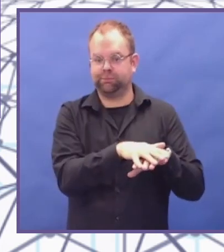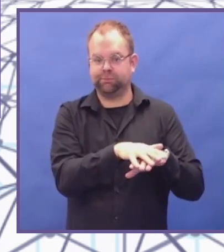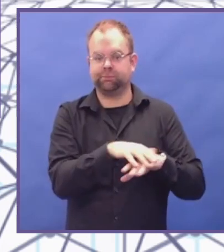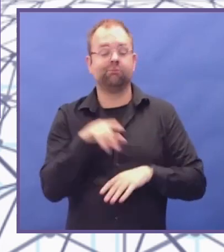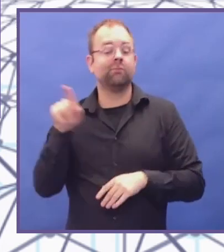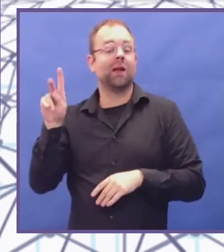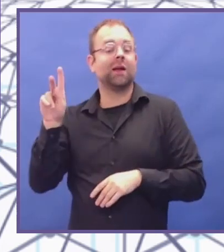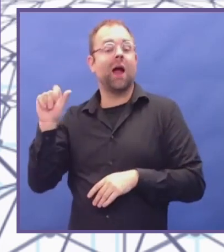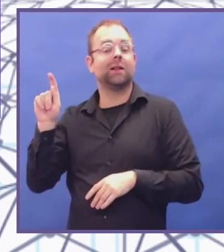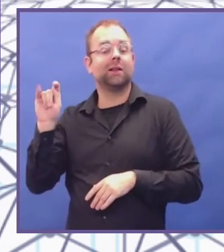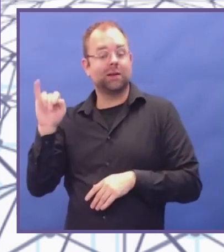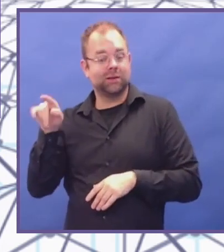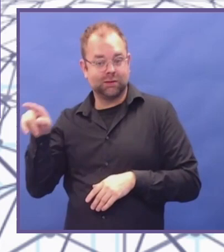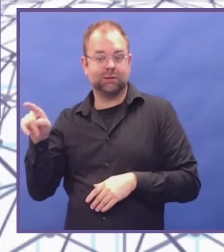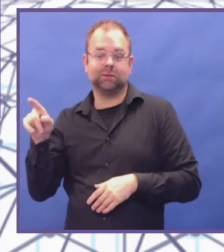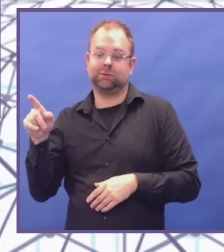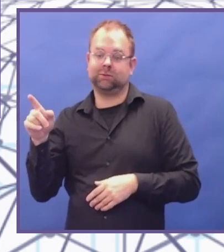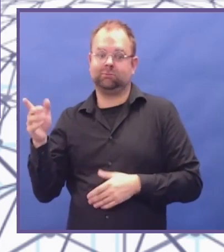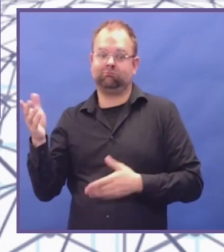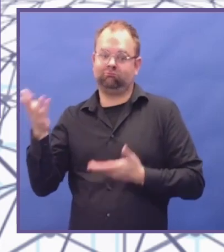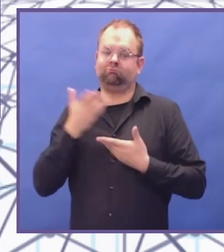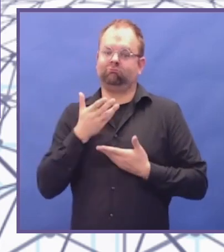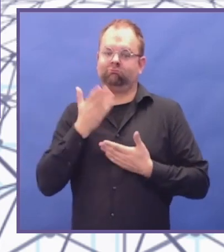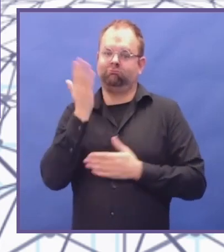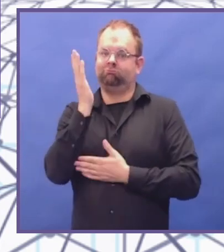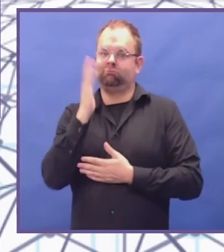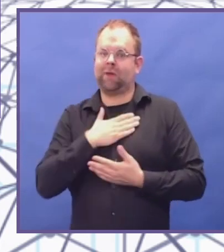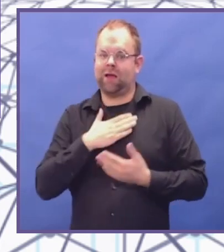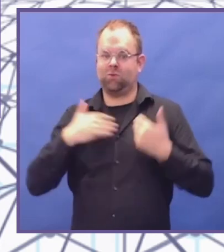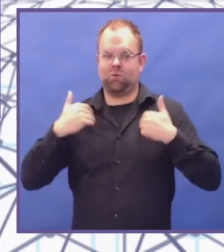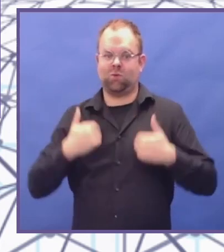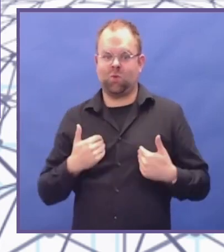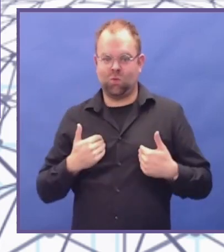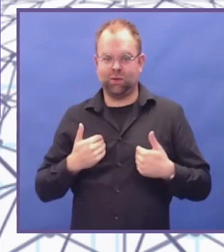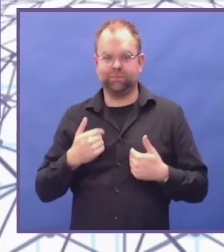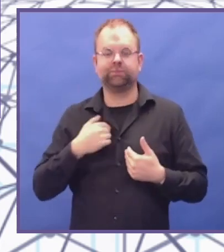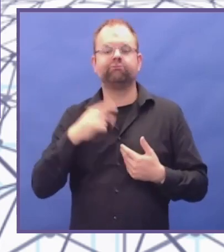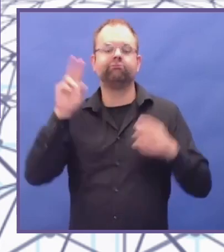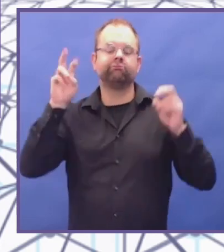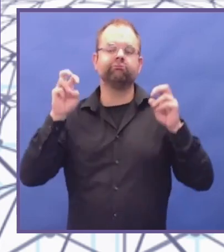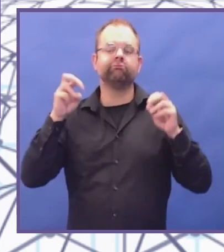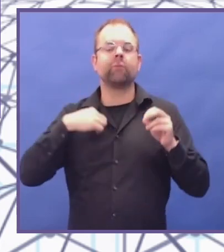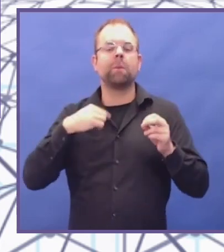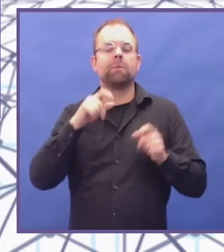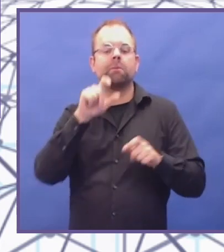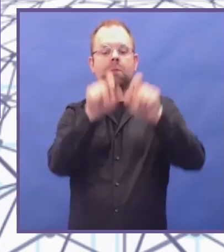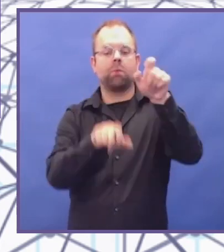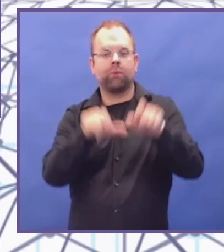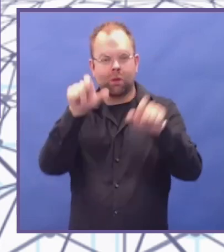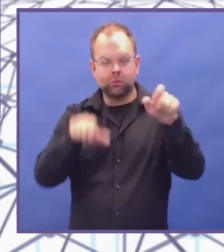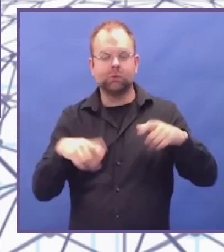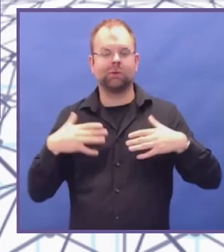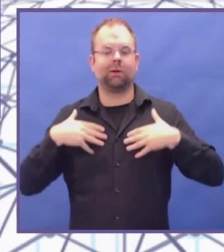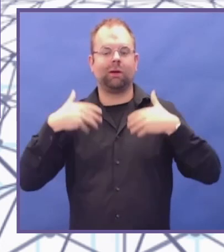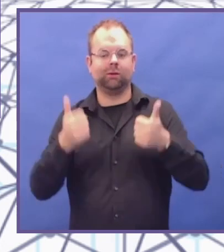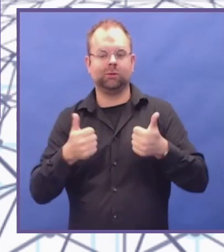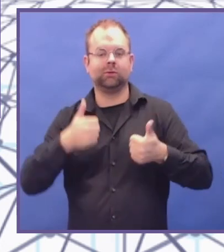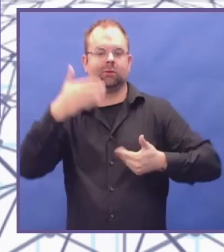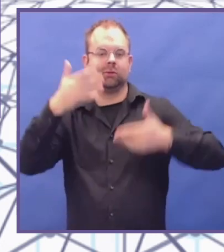So, as we've already kind of heard, the at data conversation is really consistently geared towards the action of new data as a critical need globally.